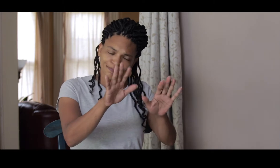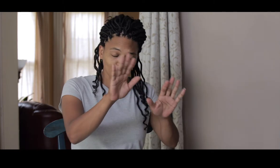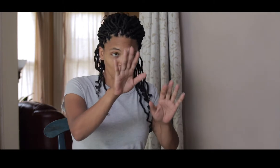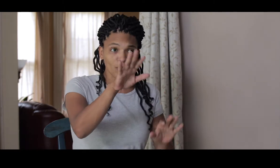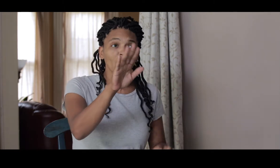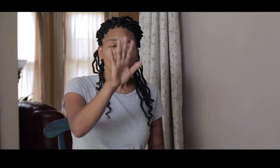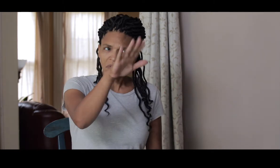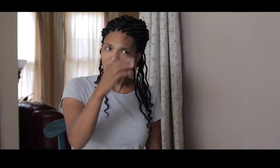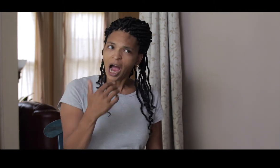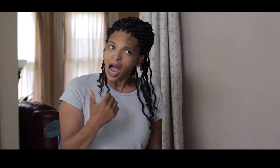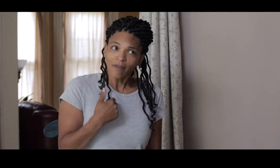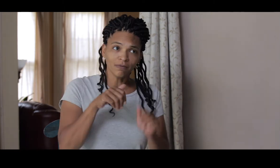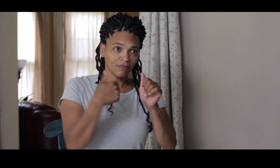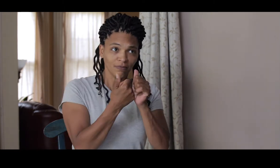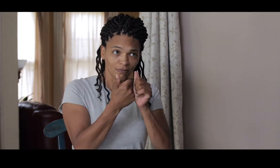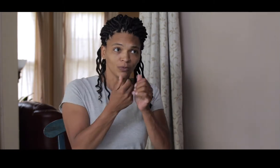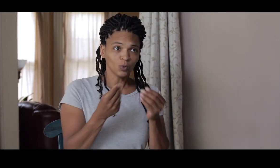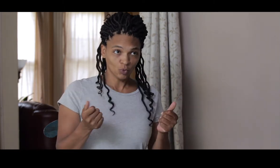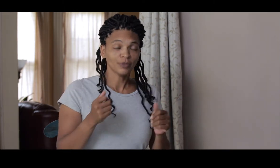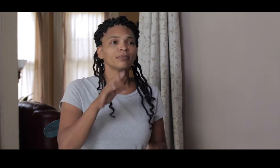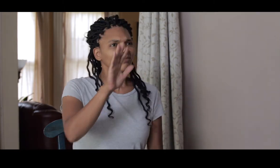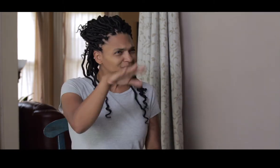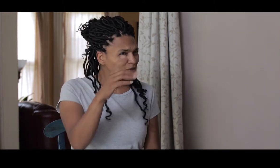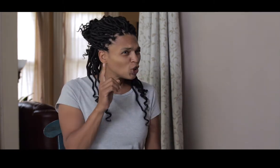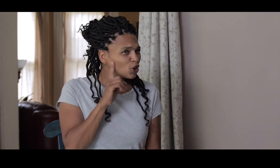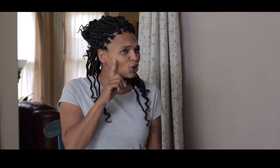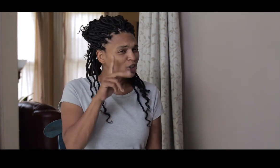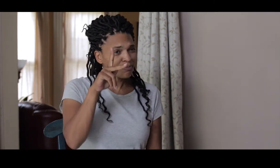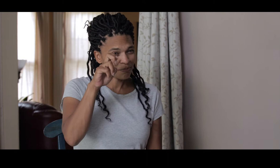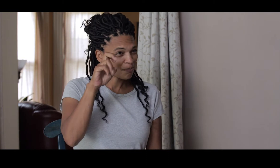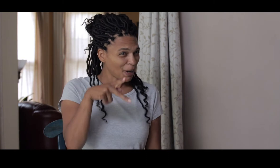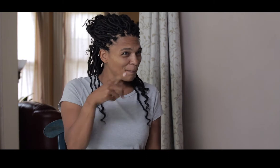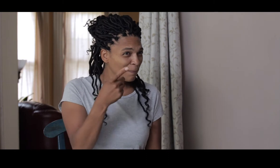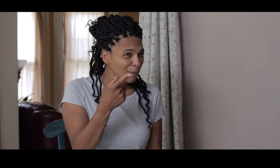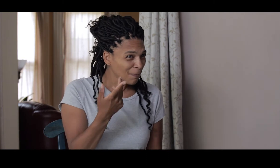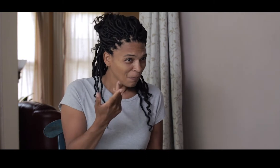There is a possible solution. Do you know about PEP?